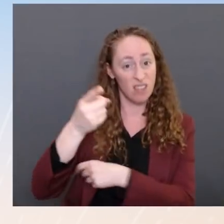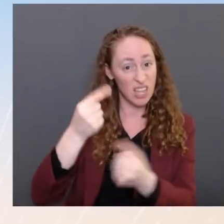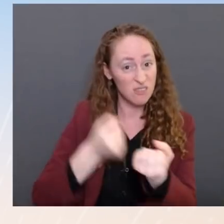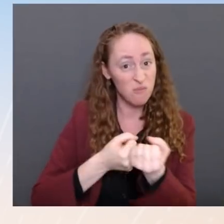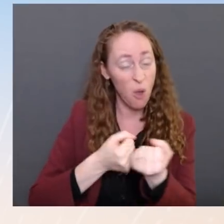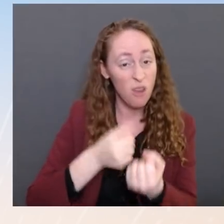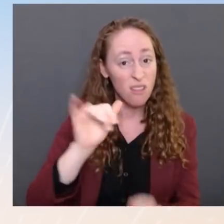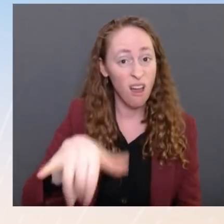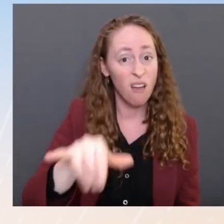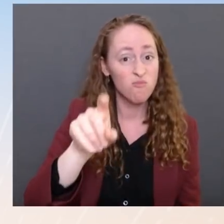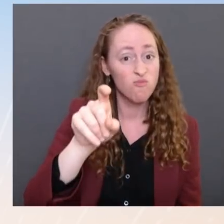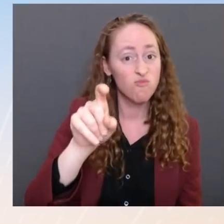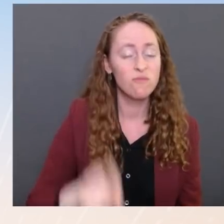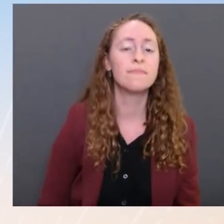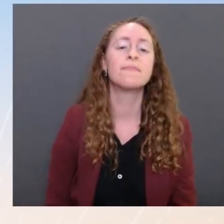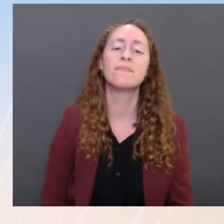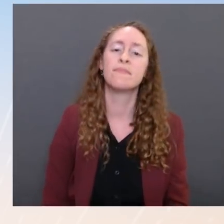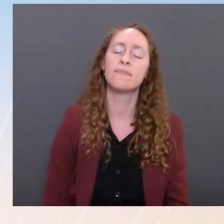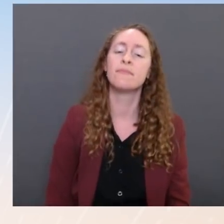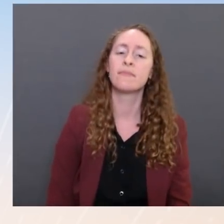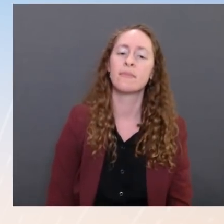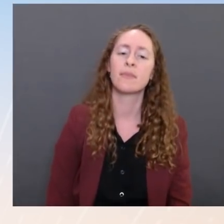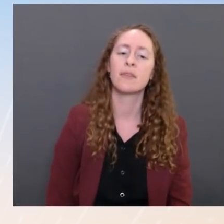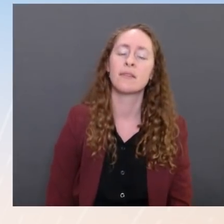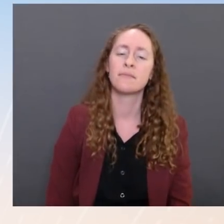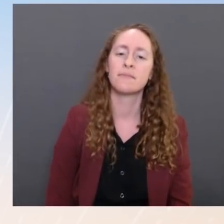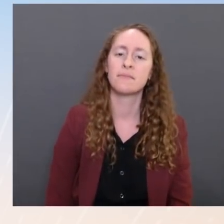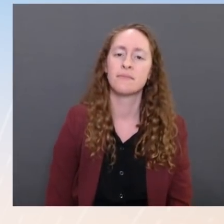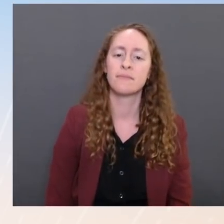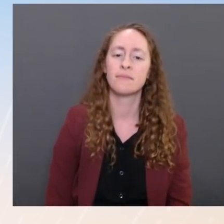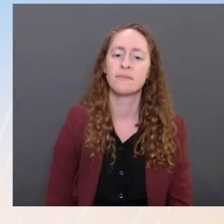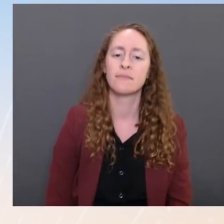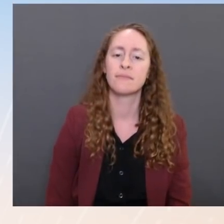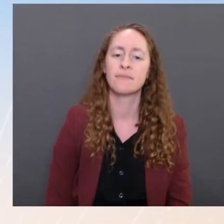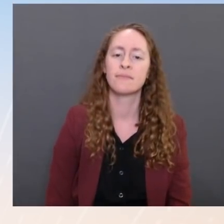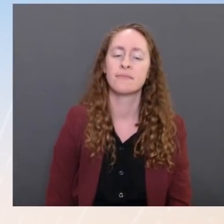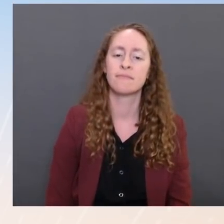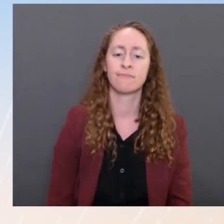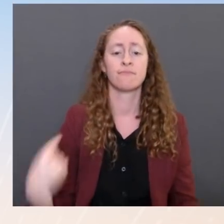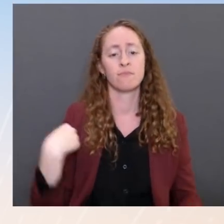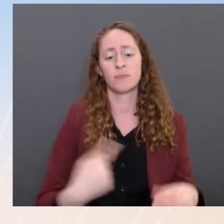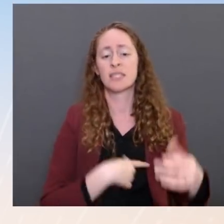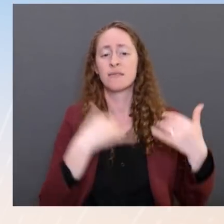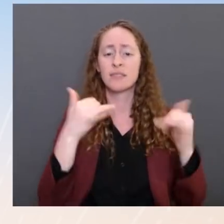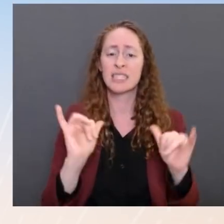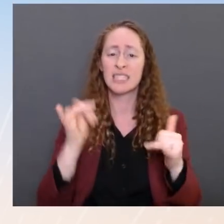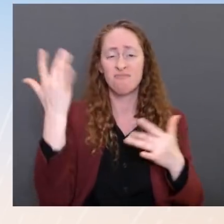that we're still in a fight against COVID and a battle against COVID. There are still far too many people getting sick,